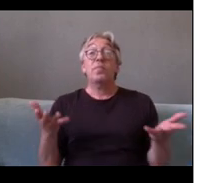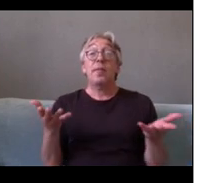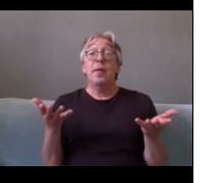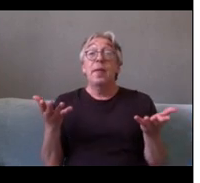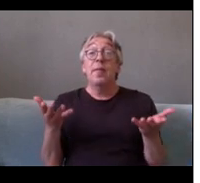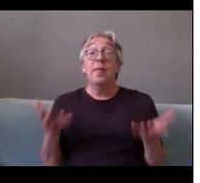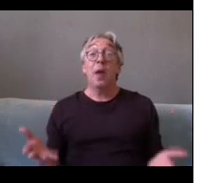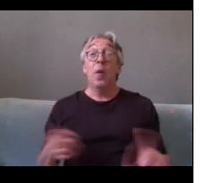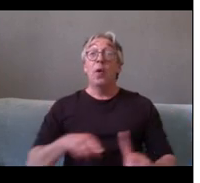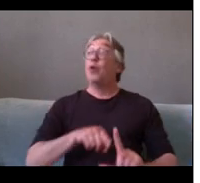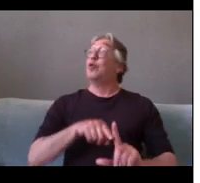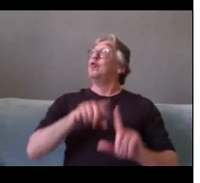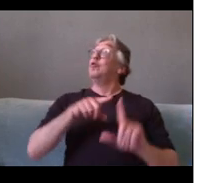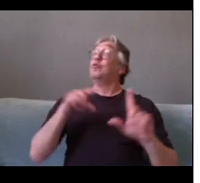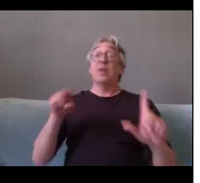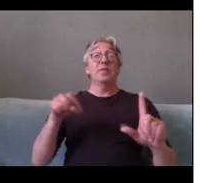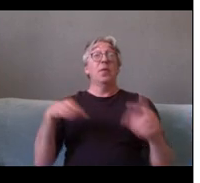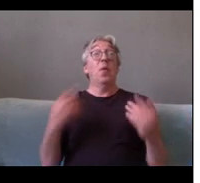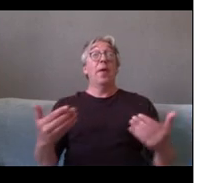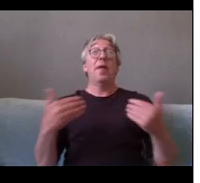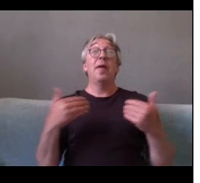of persons with disabilities it's improving